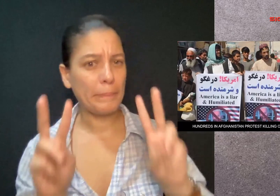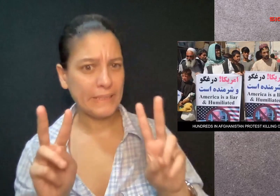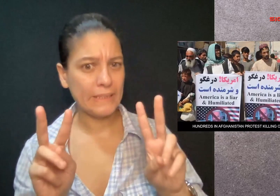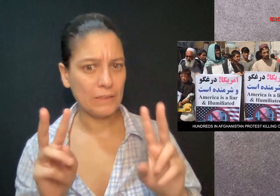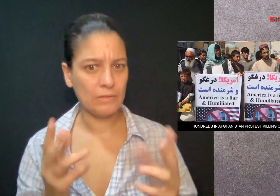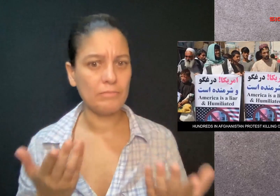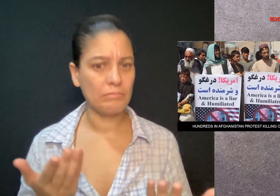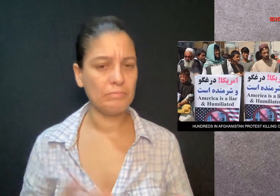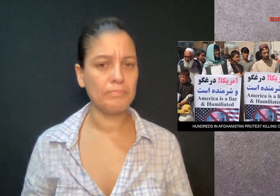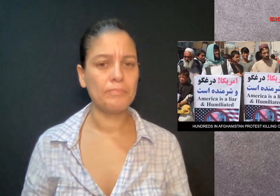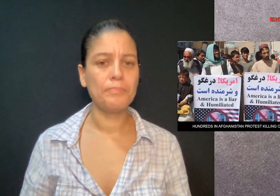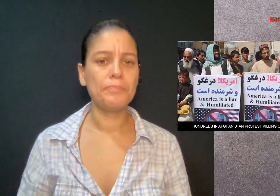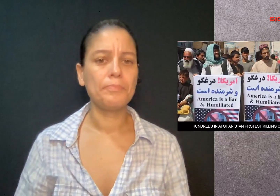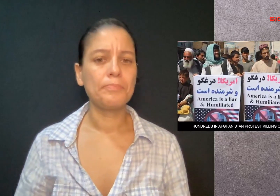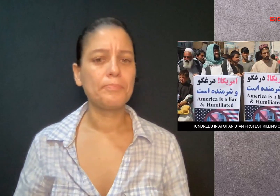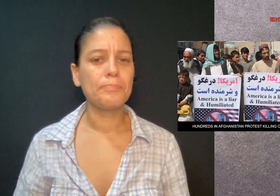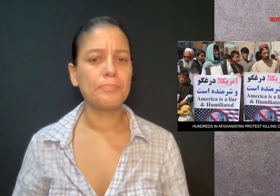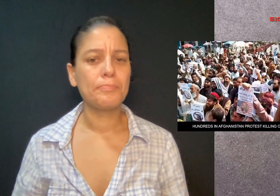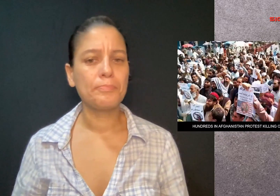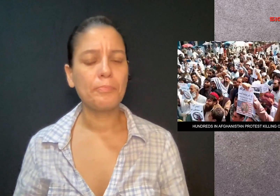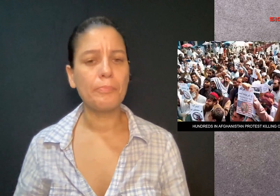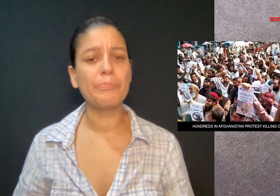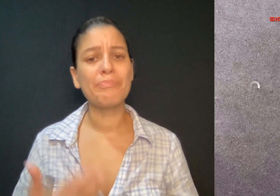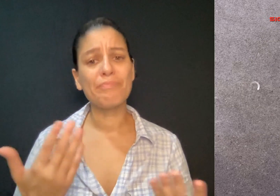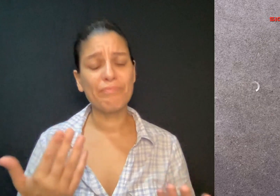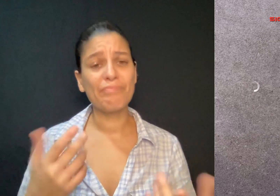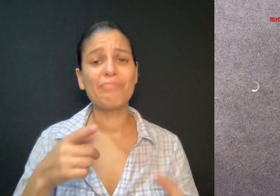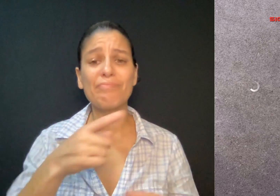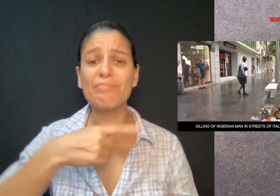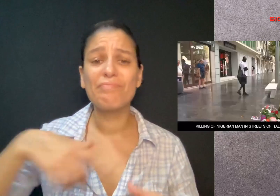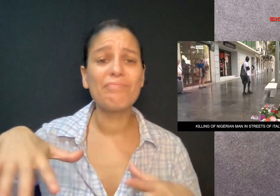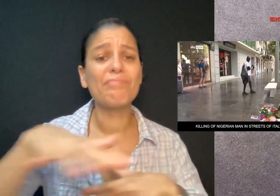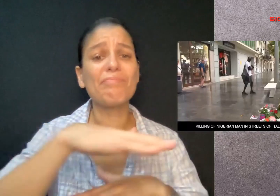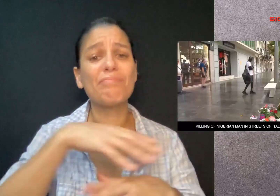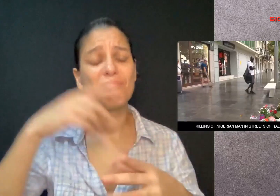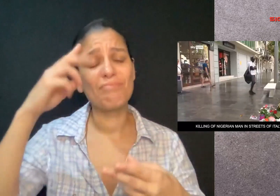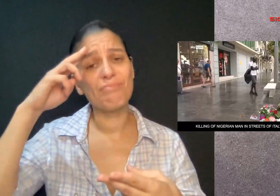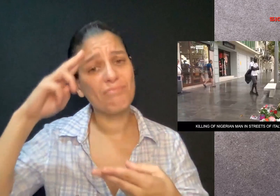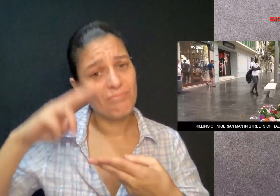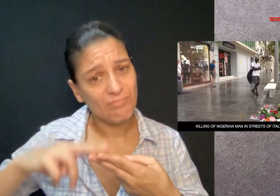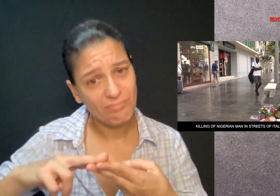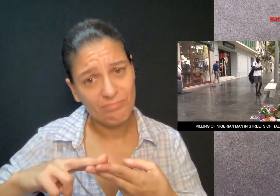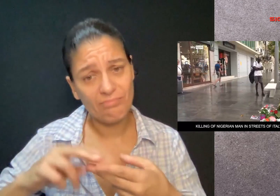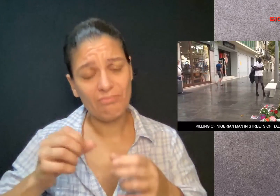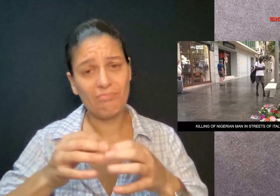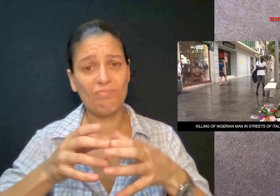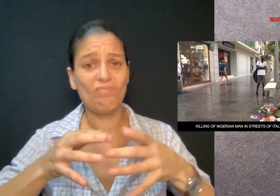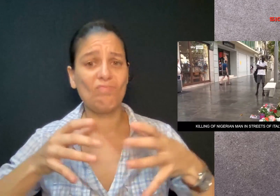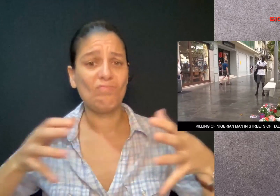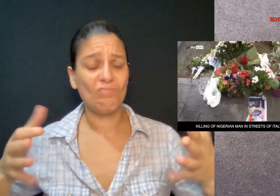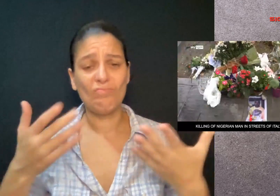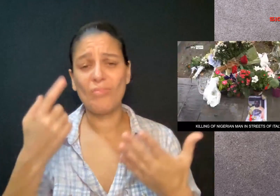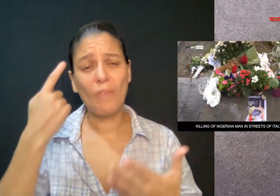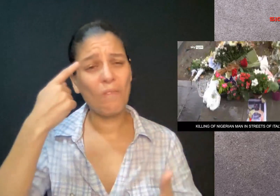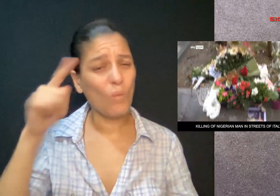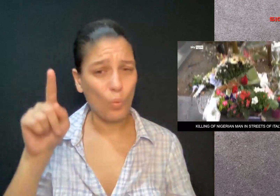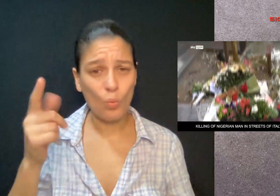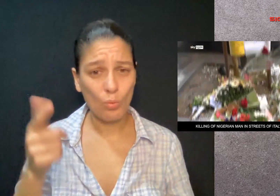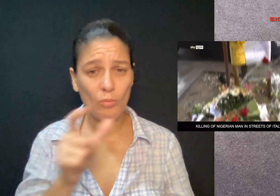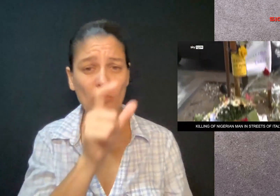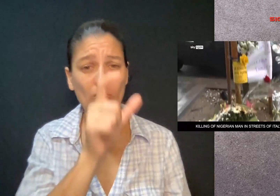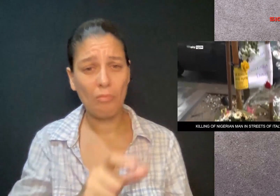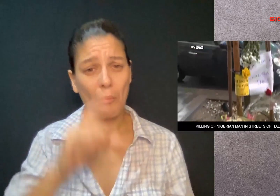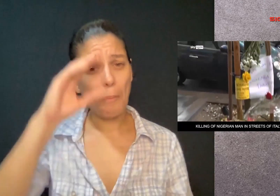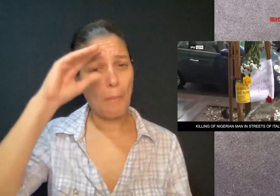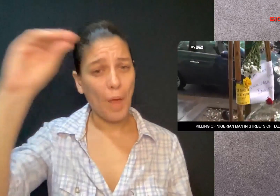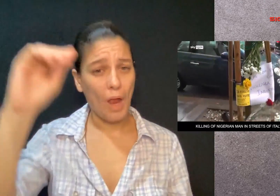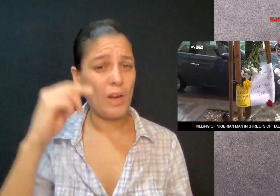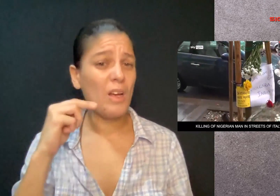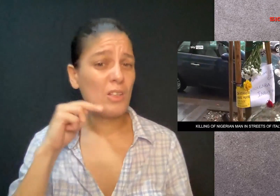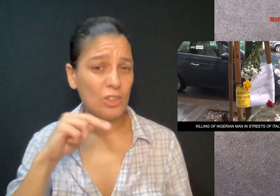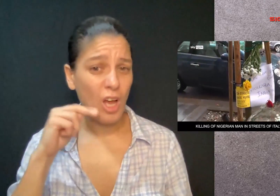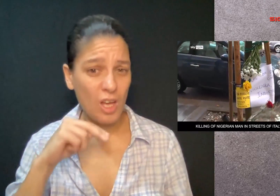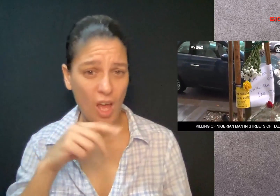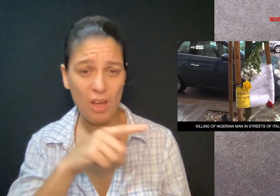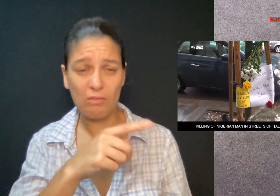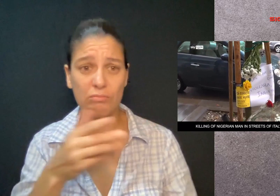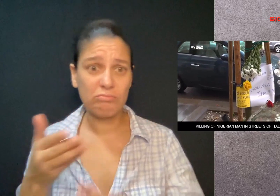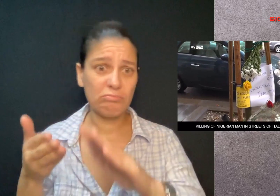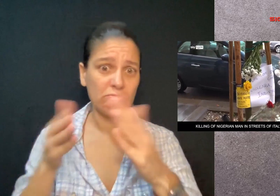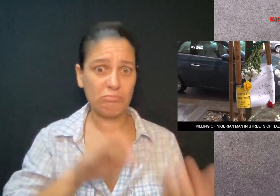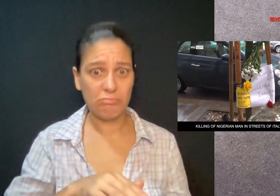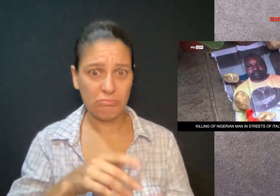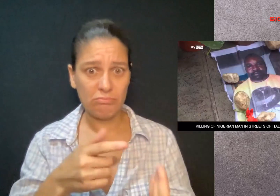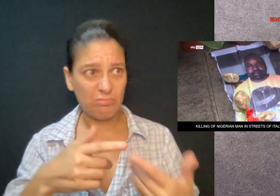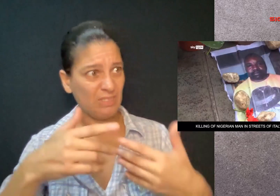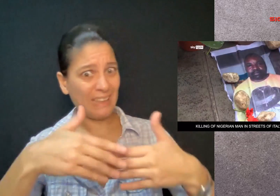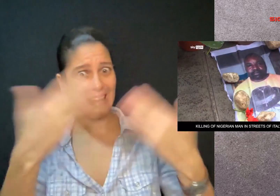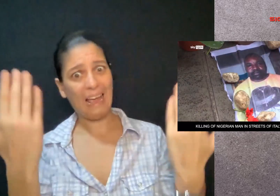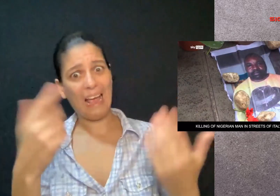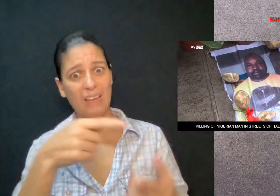a peaceful world a memorial is growing for a Nigerian man killed